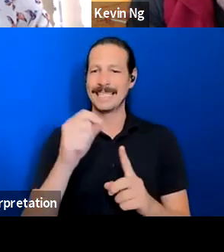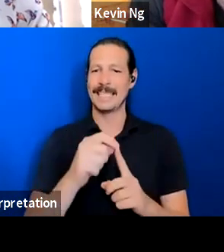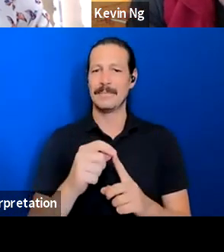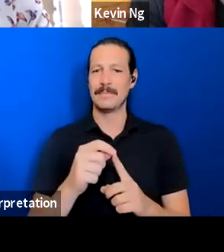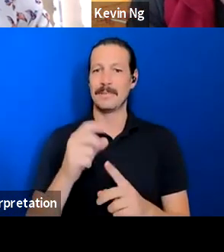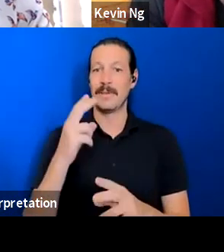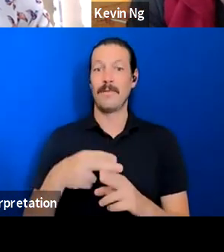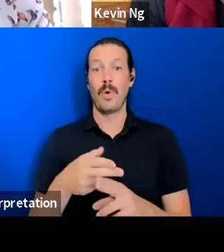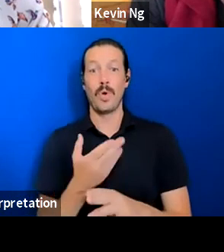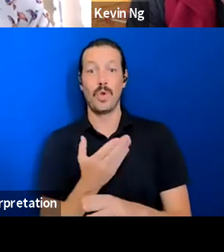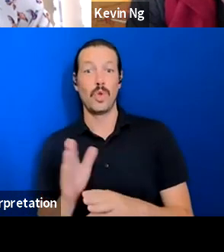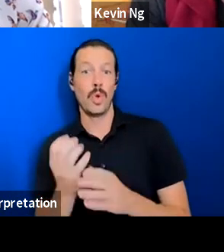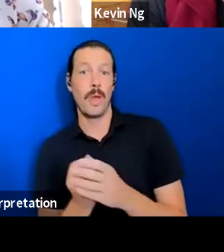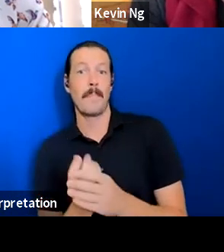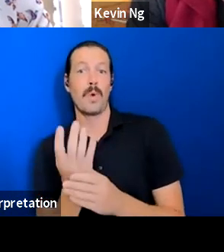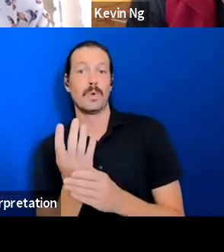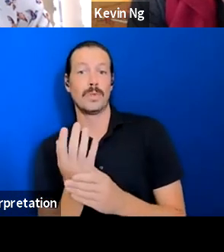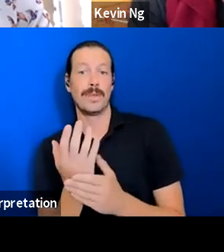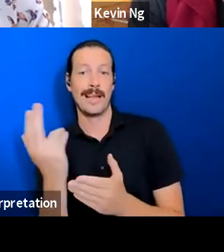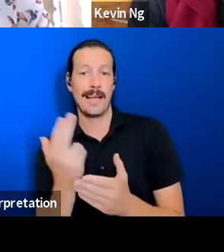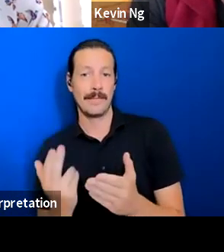who are thinking about applying to be a peer assessor for the first time.